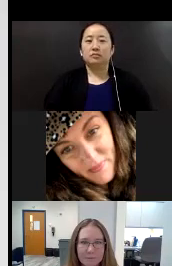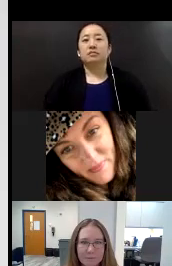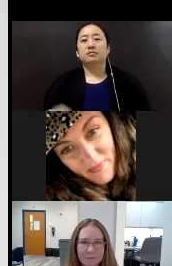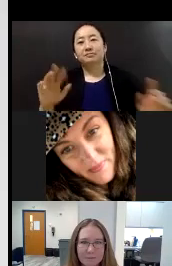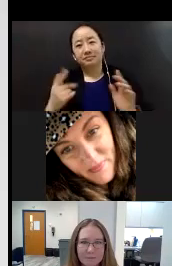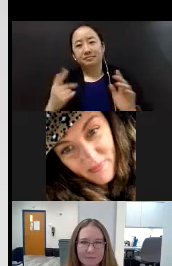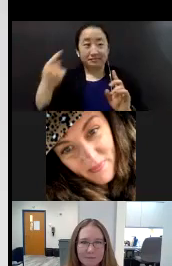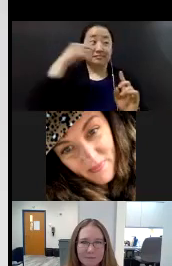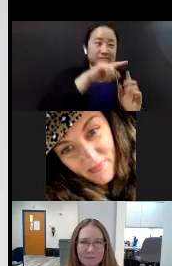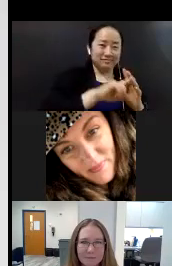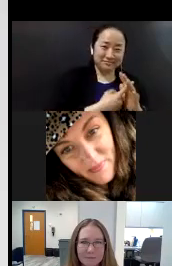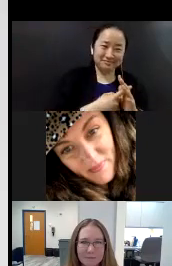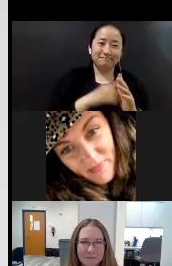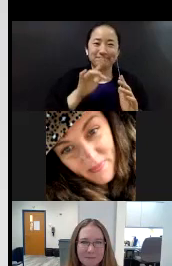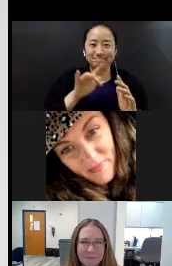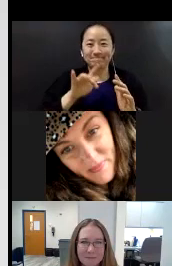I WENT TO THE BEGINNING AGAIN.